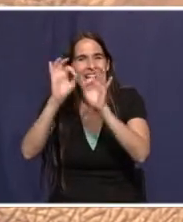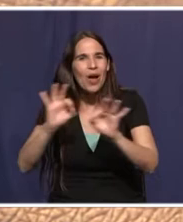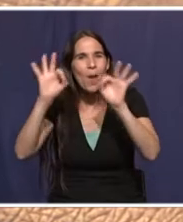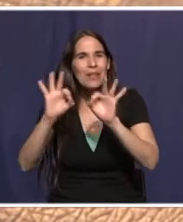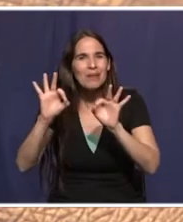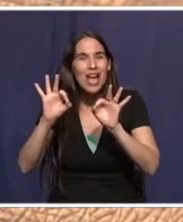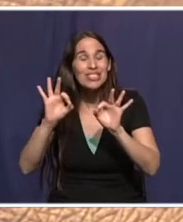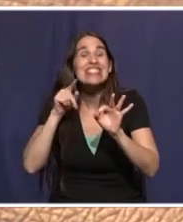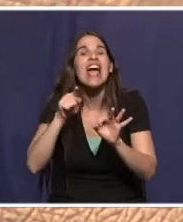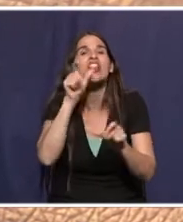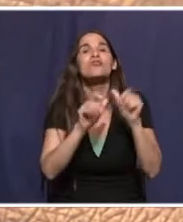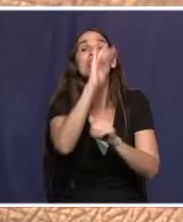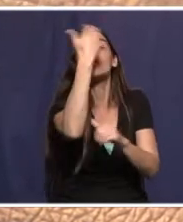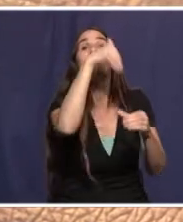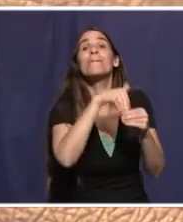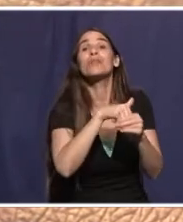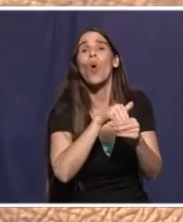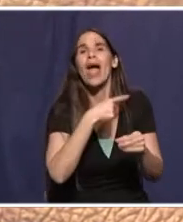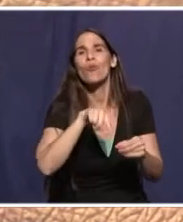According to Chazal, not according to me.